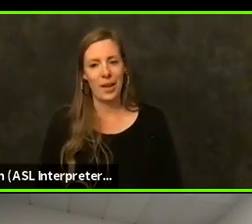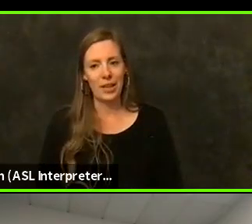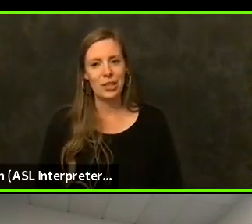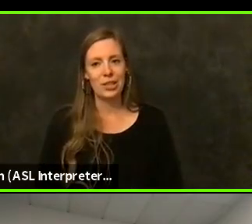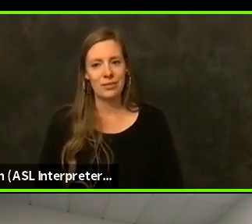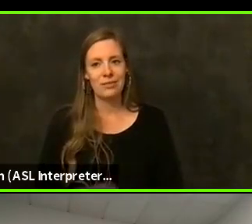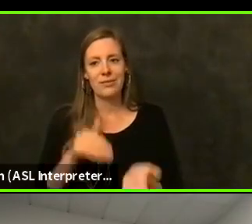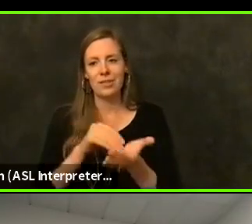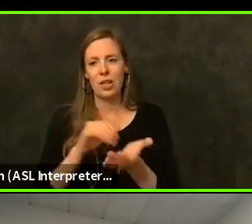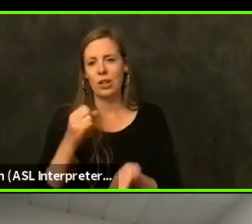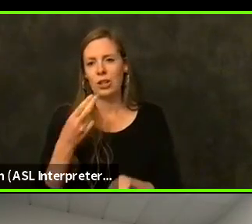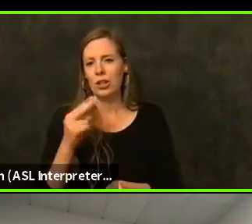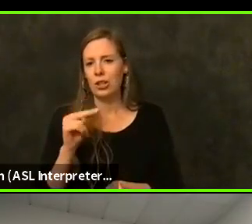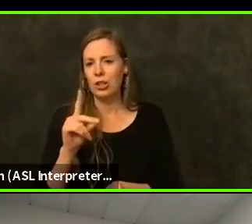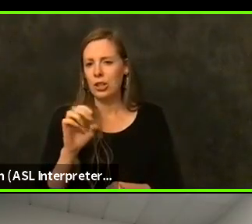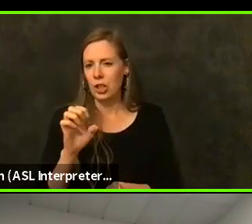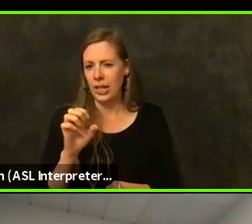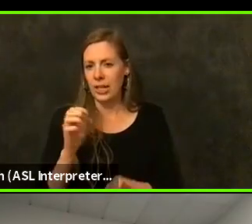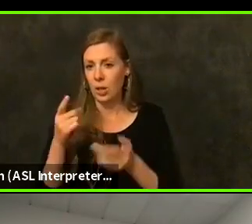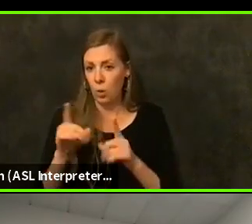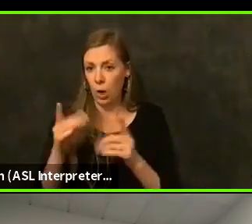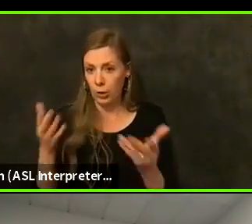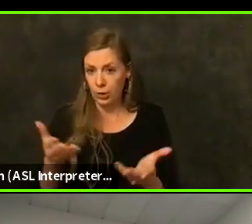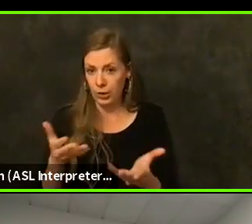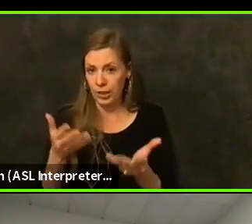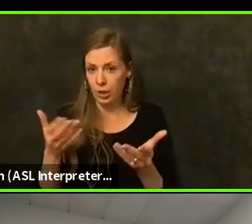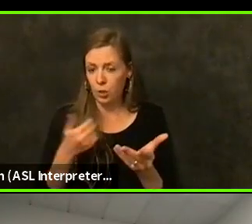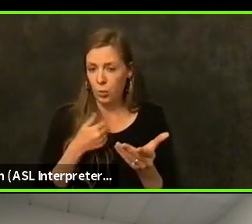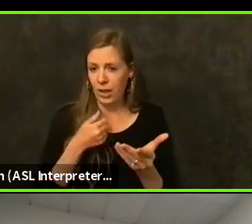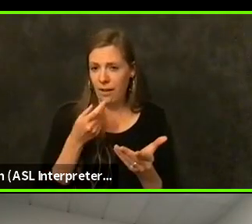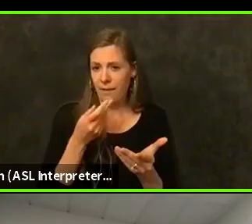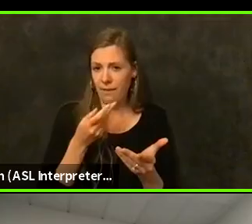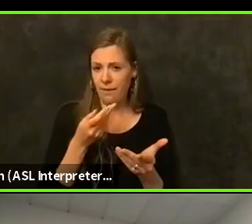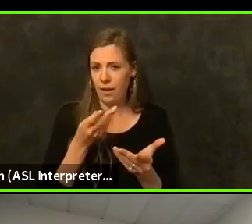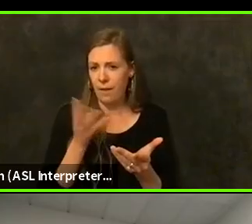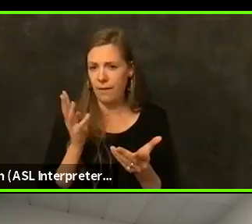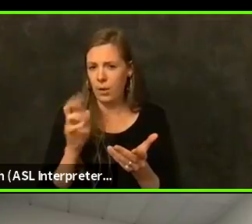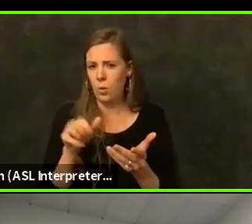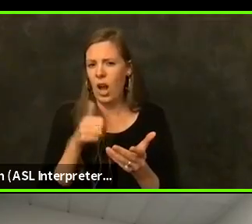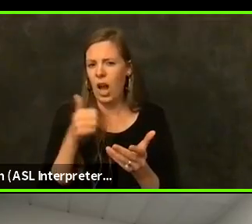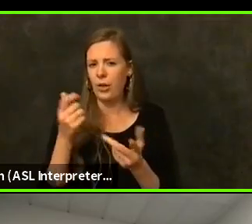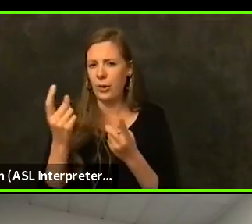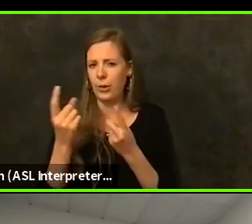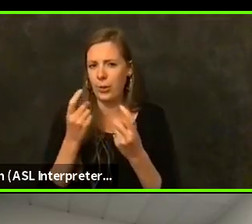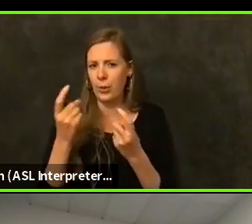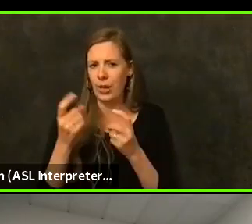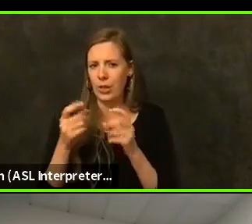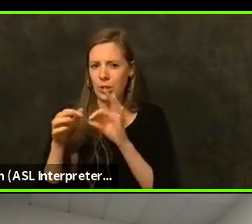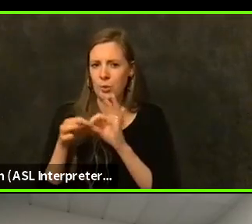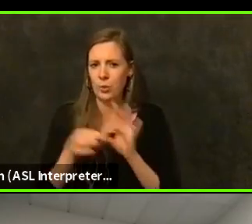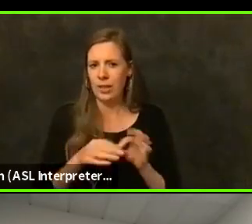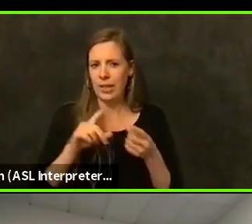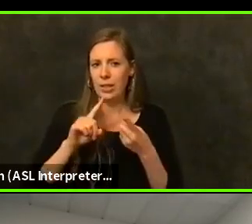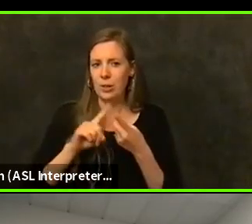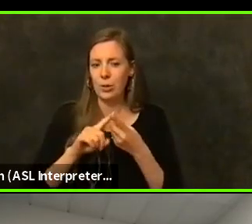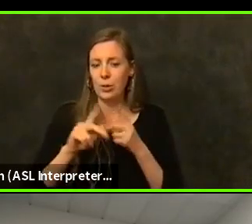Sandy, while while you're here, we have a couple of questions related to those who have been